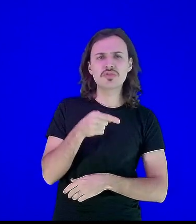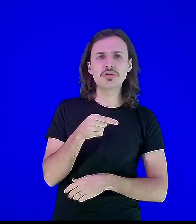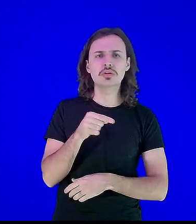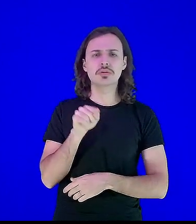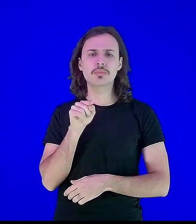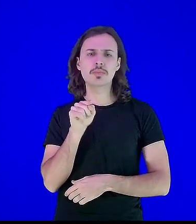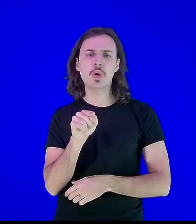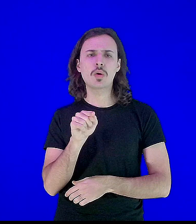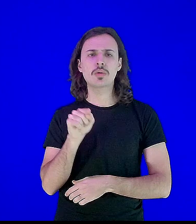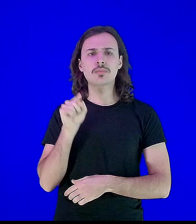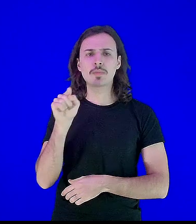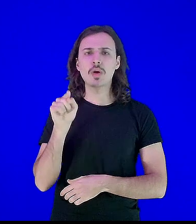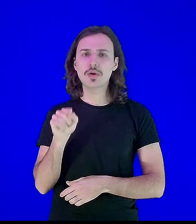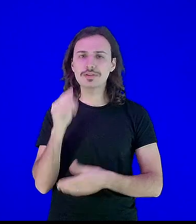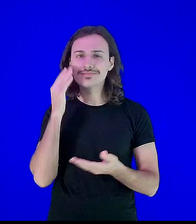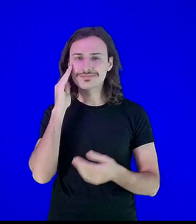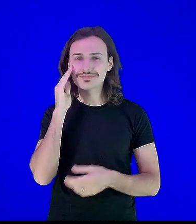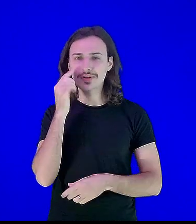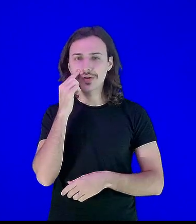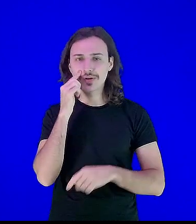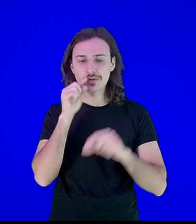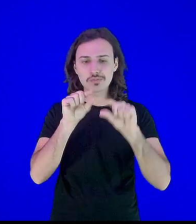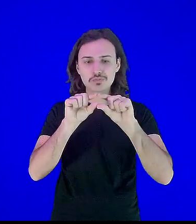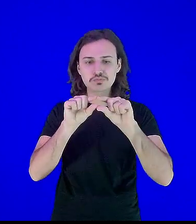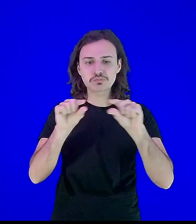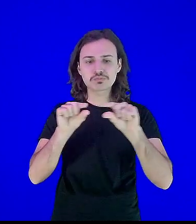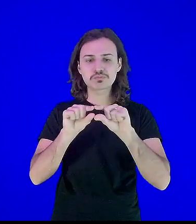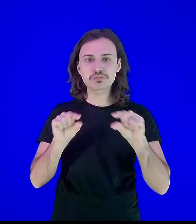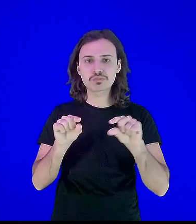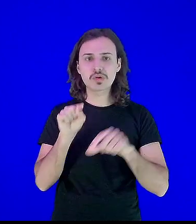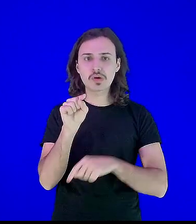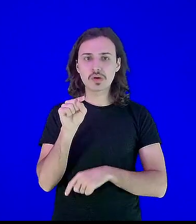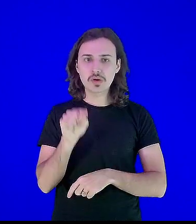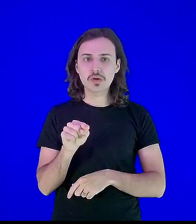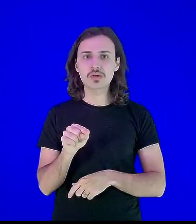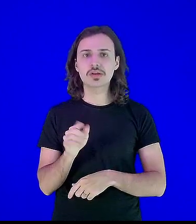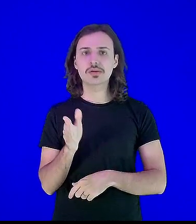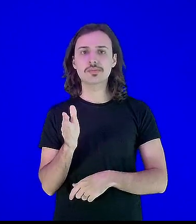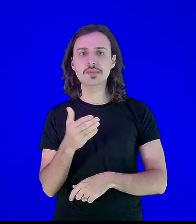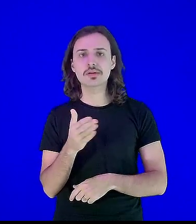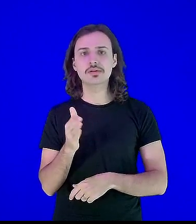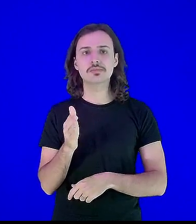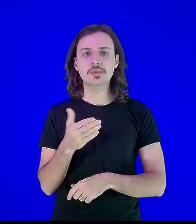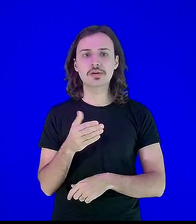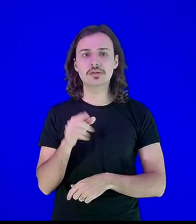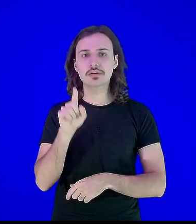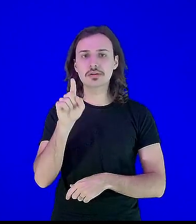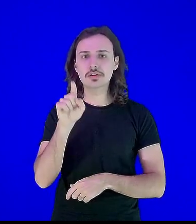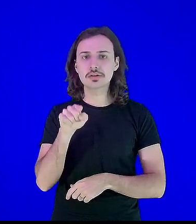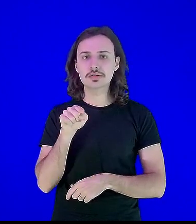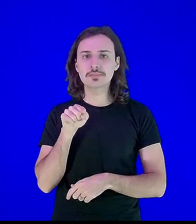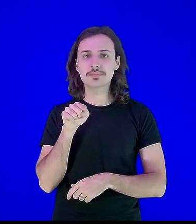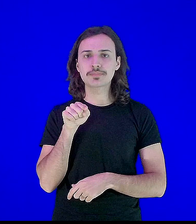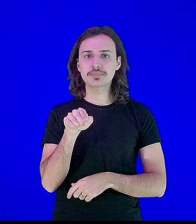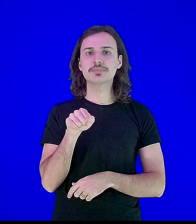I'm going to add a space here now, I want to add an exclamation mark